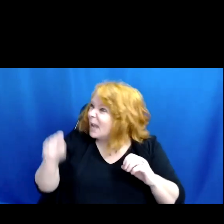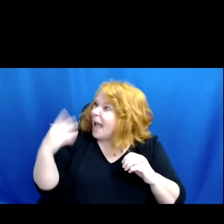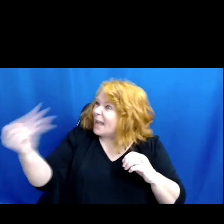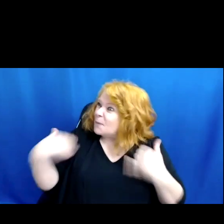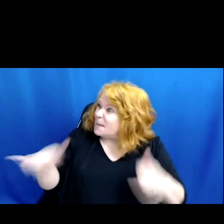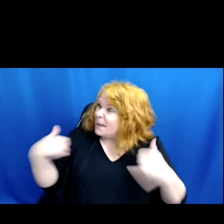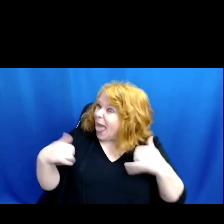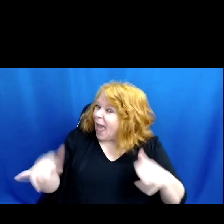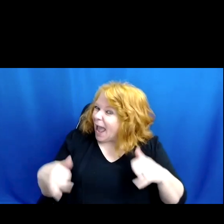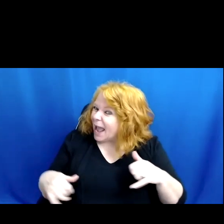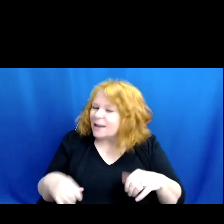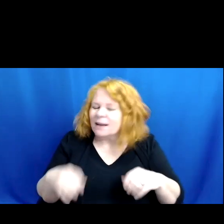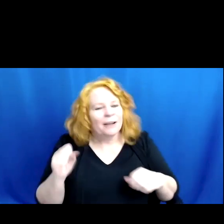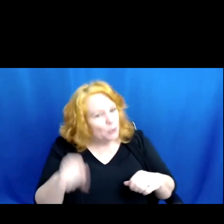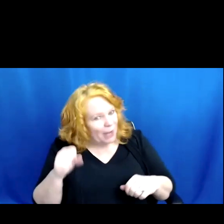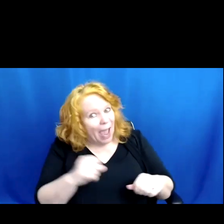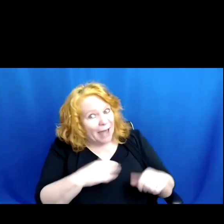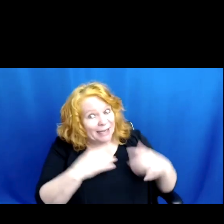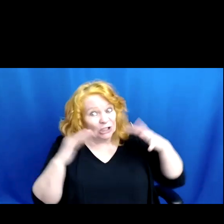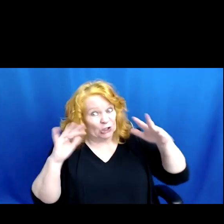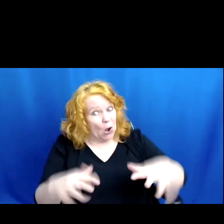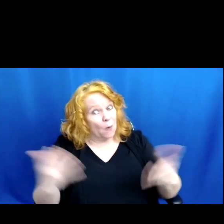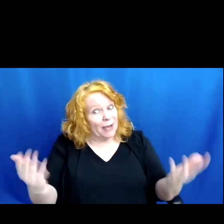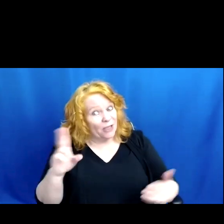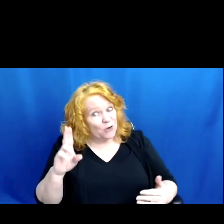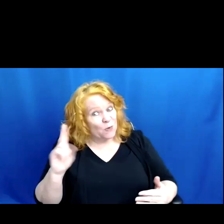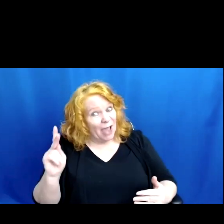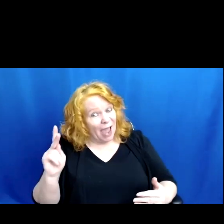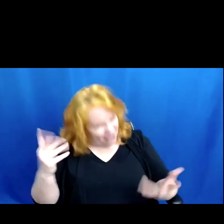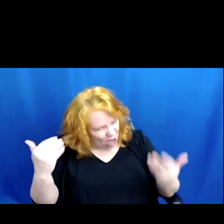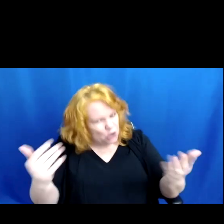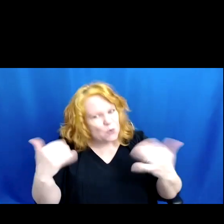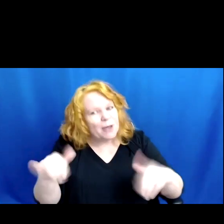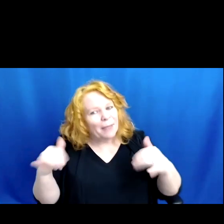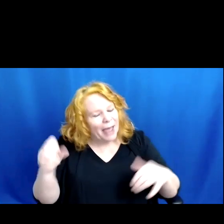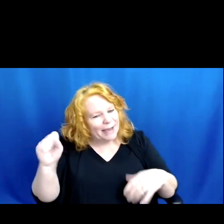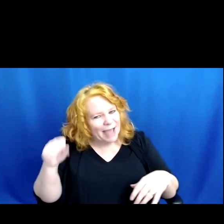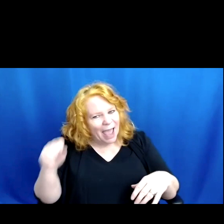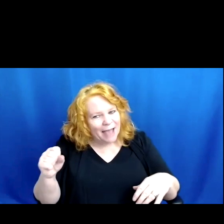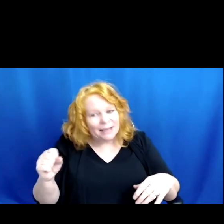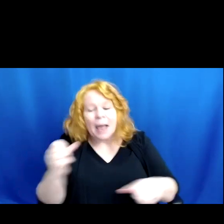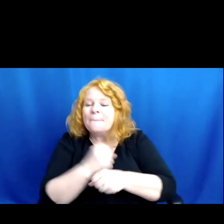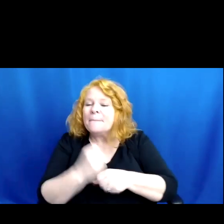You can, it's snowing in the United Kingdom. Of course you can, we can go make a snow person tomorrow.